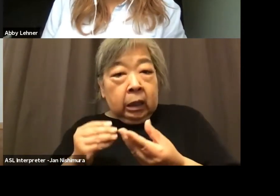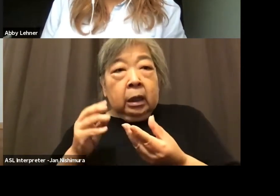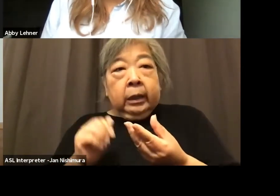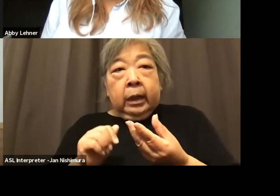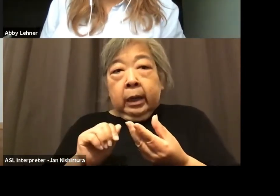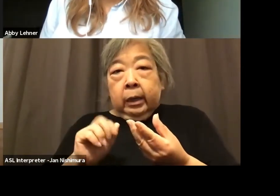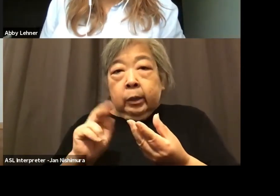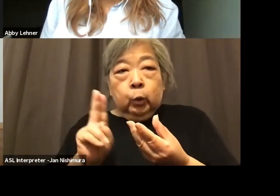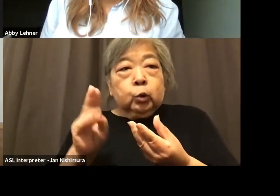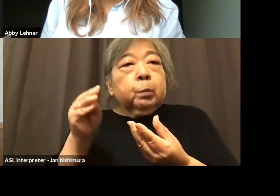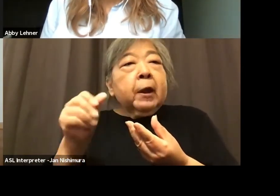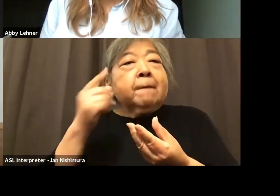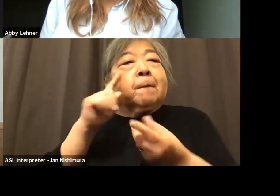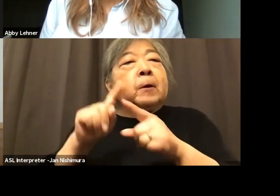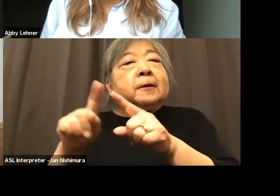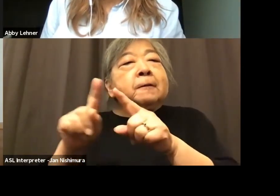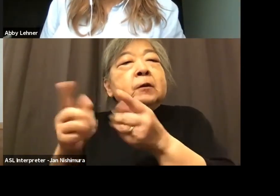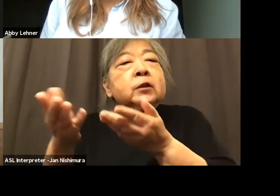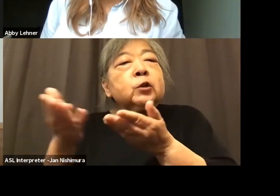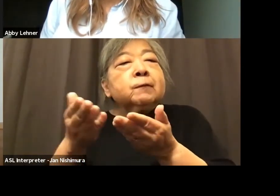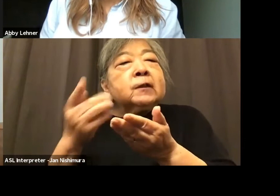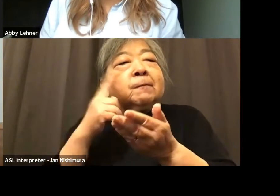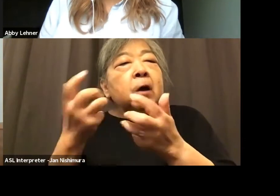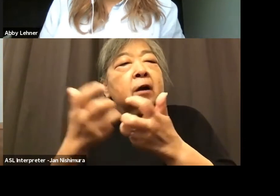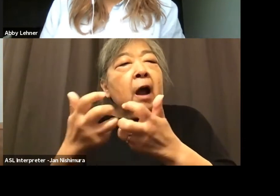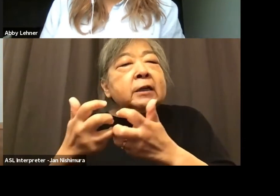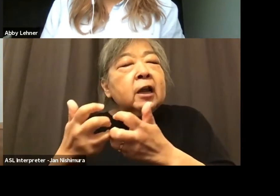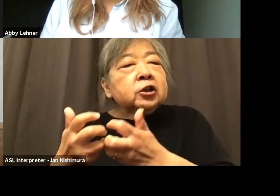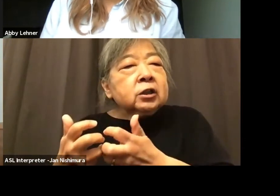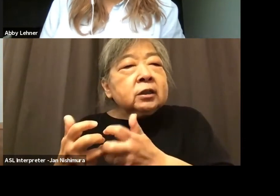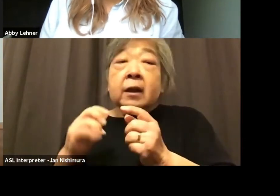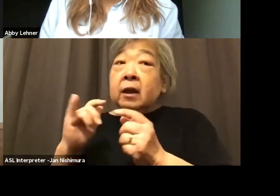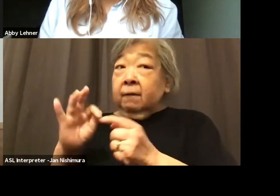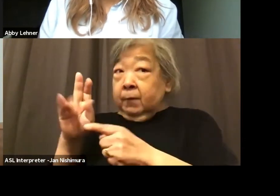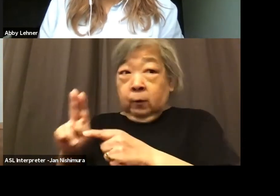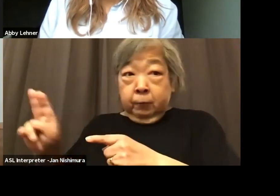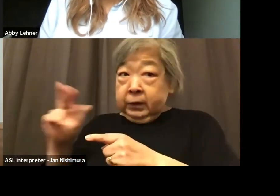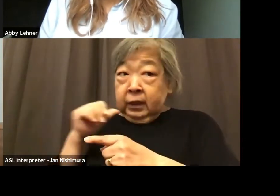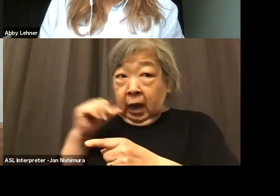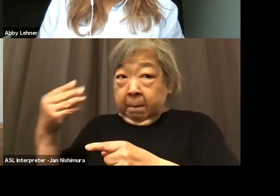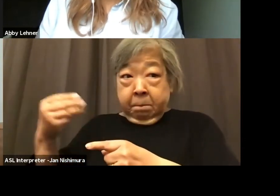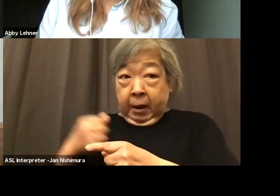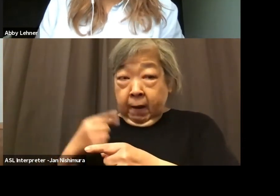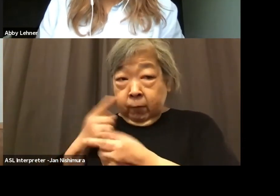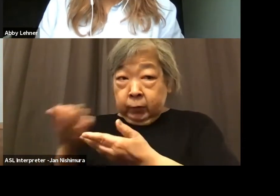that the university does not provide, for example sign language interpretation.